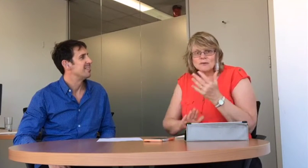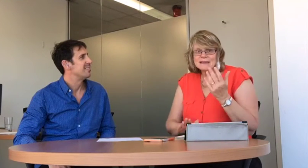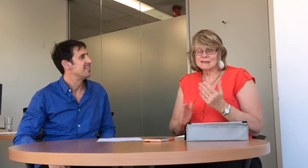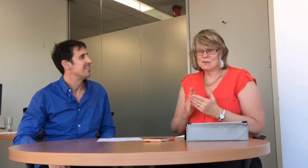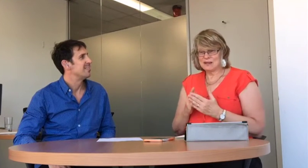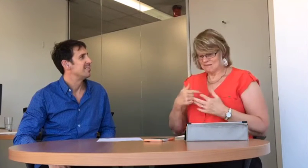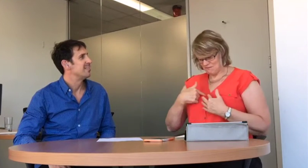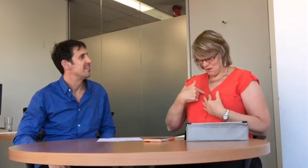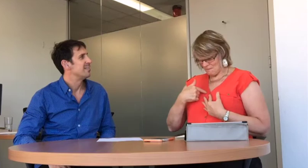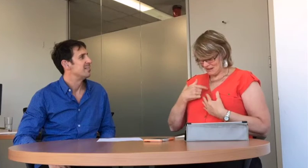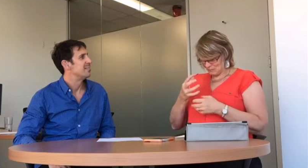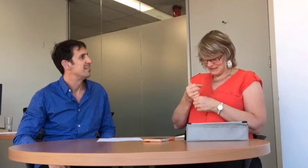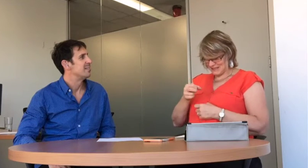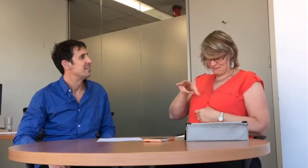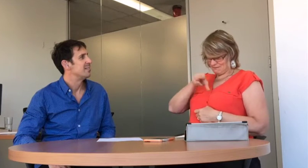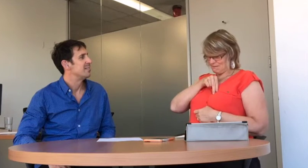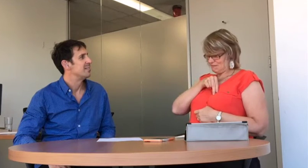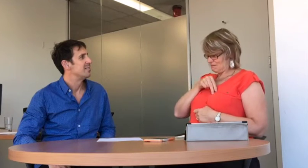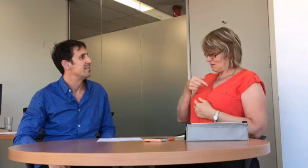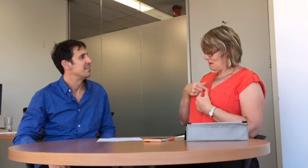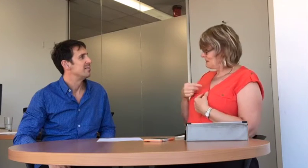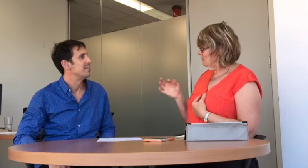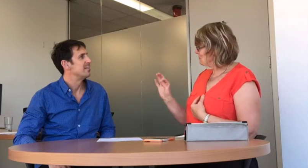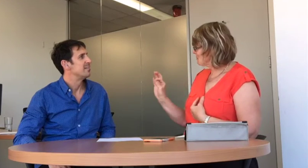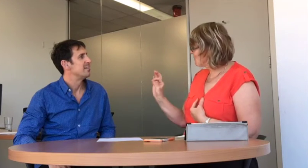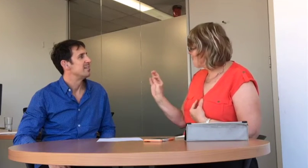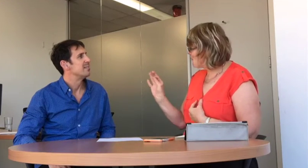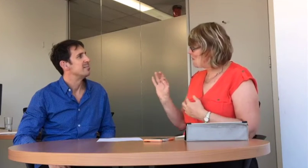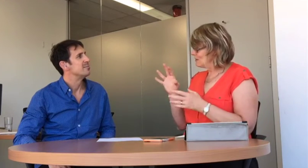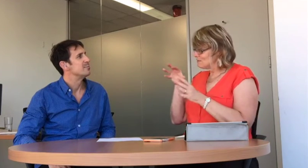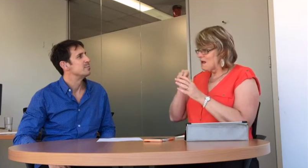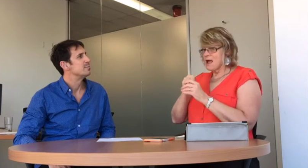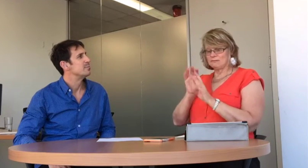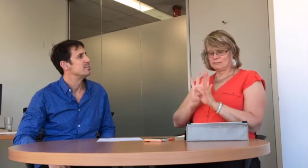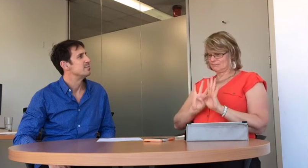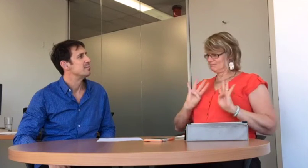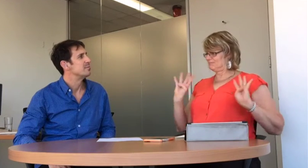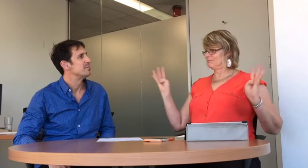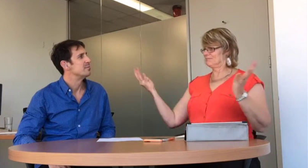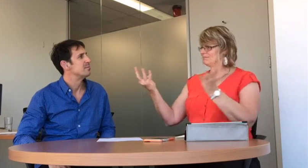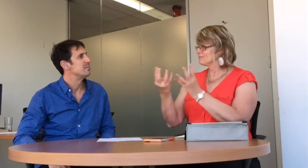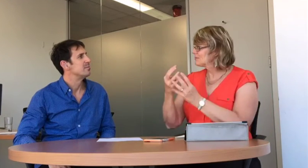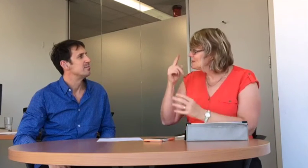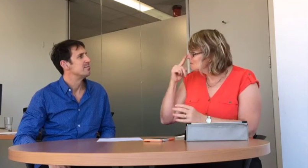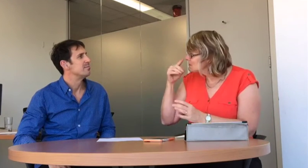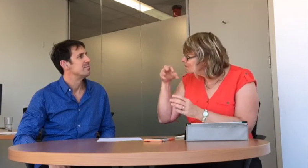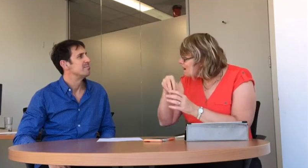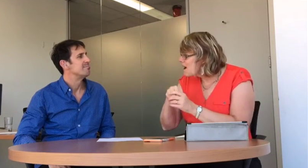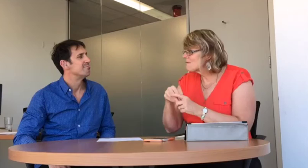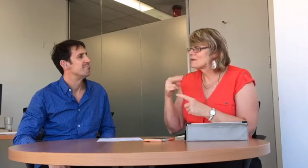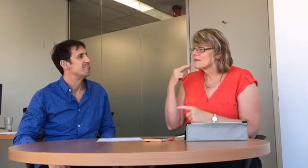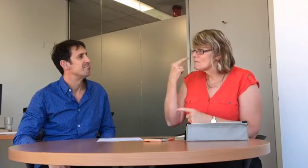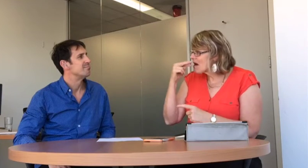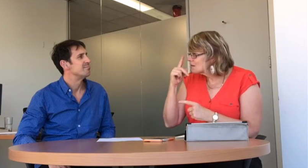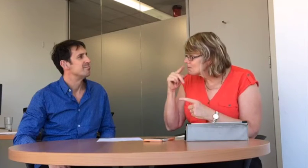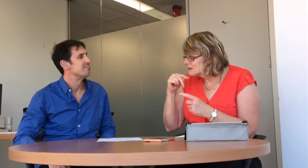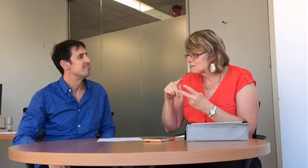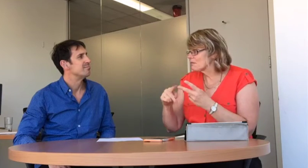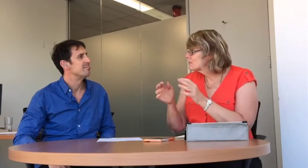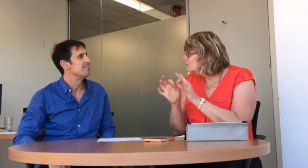But what a humbling experience for me to receive the reward because the work that I'm involved in is not just about me, it's a team approach.